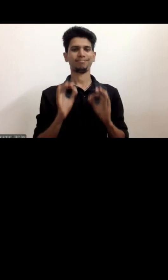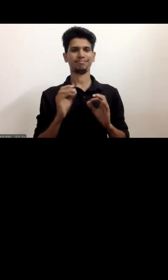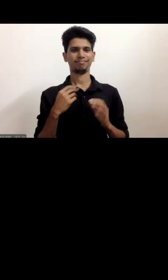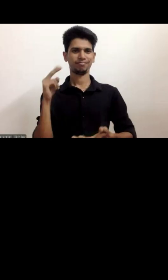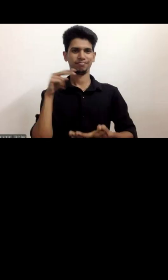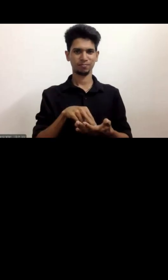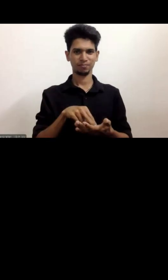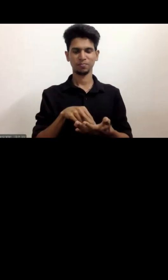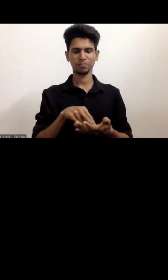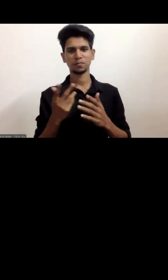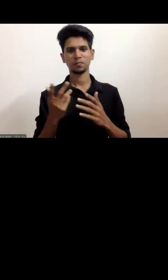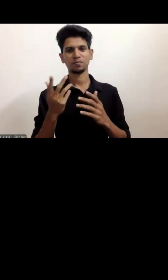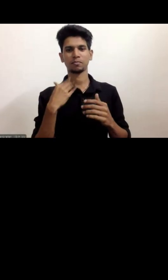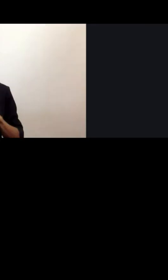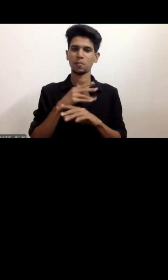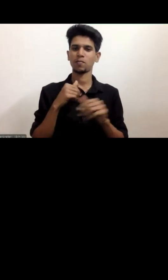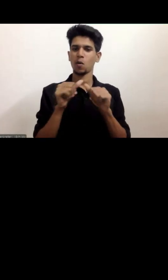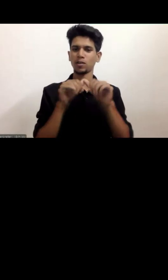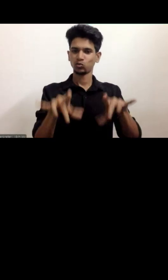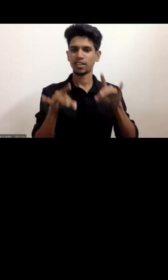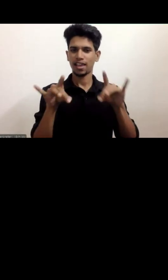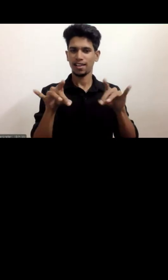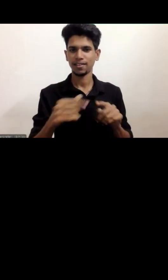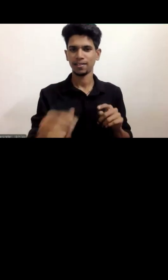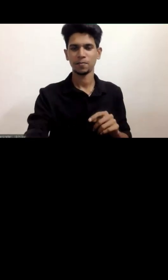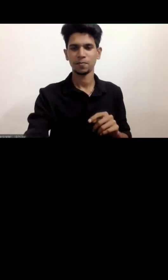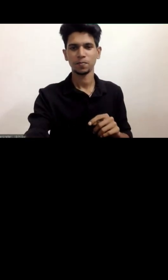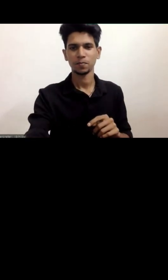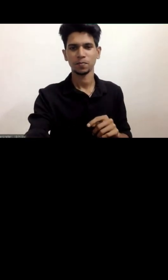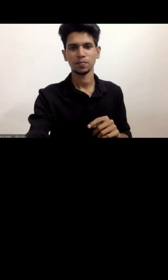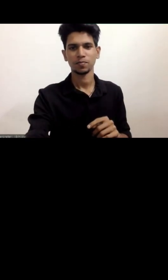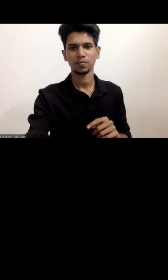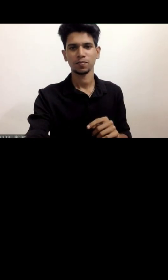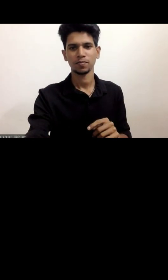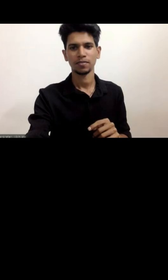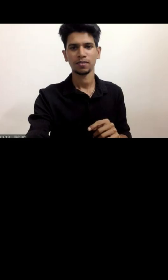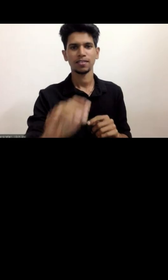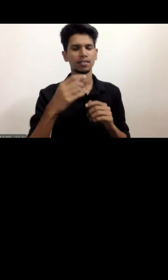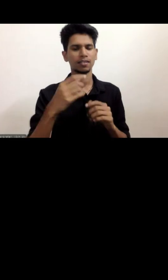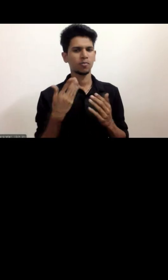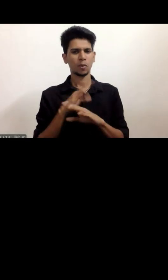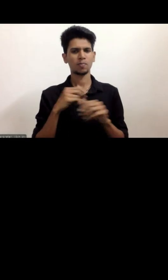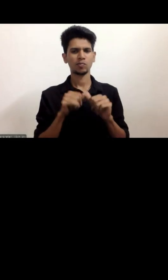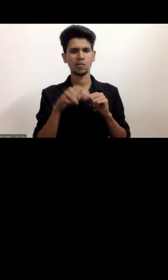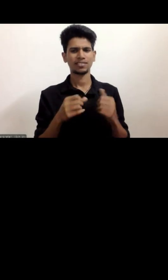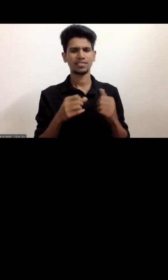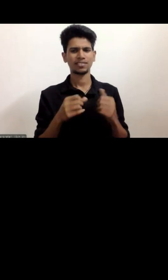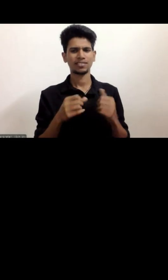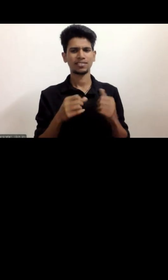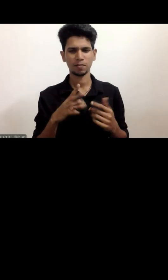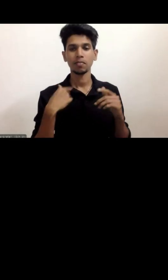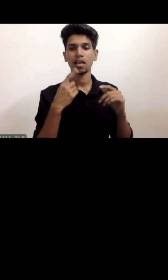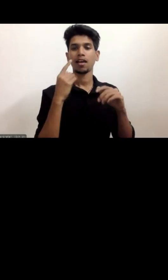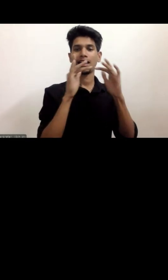And yes, I was on the board of the Australian chapter of the Internet Society for over 10 years